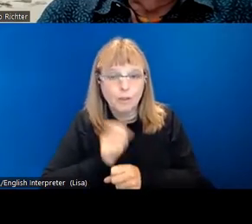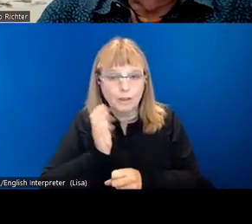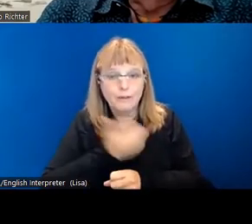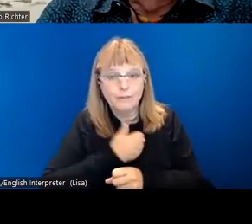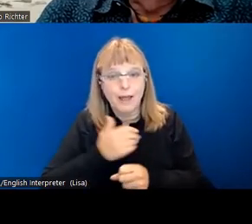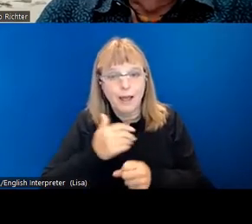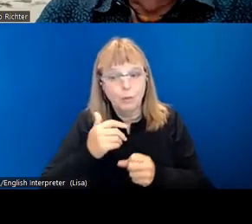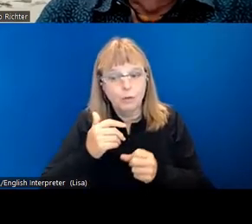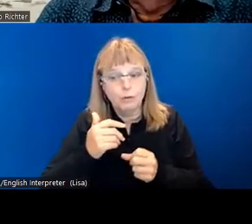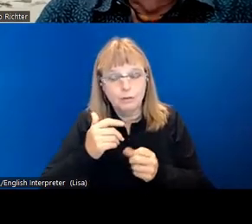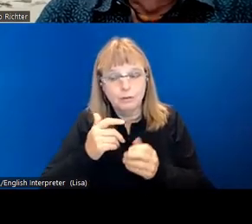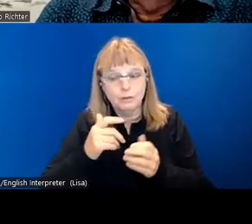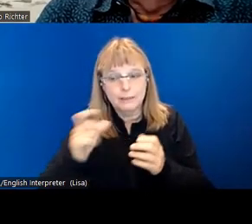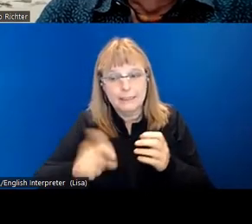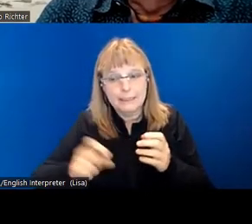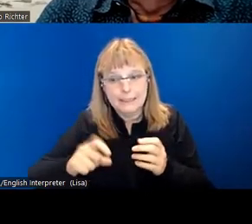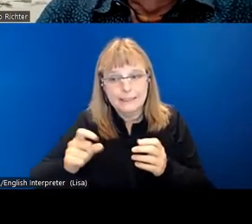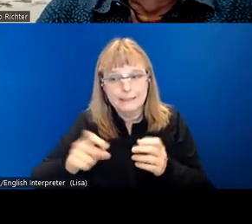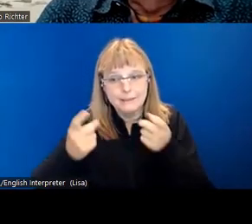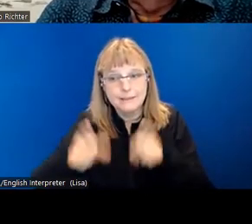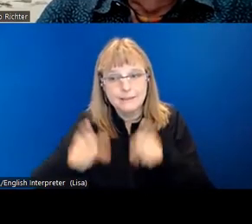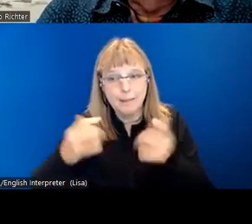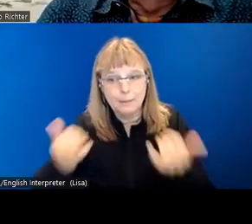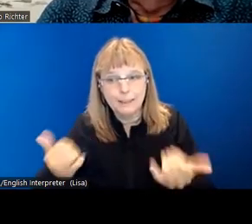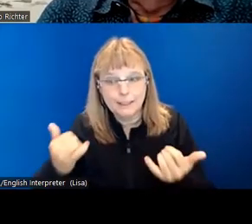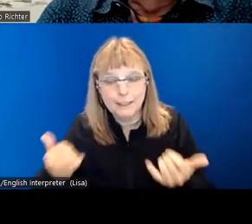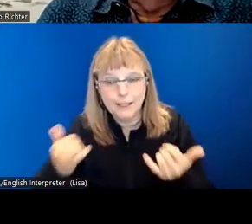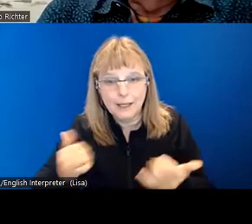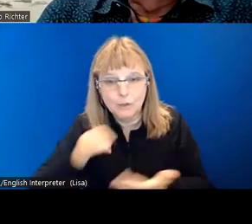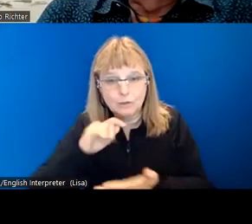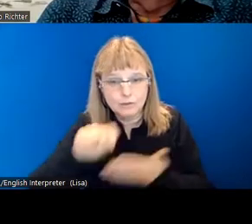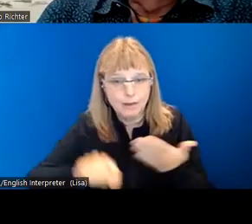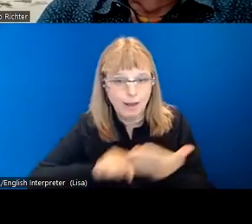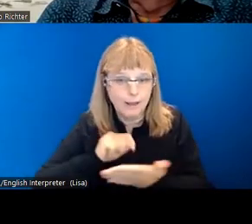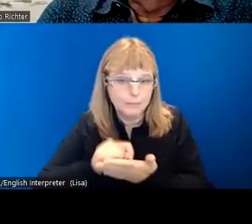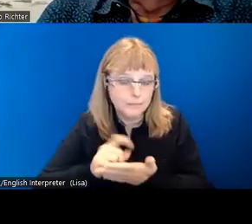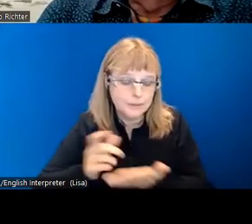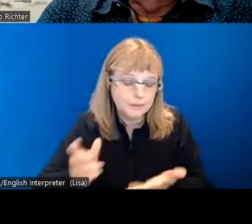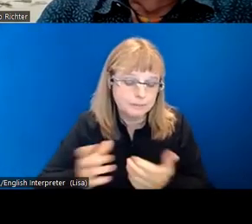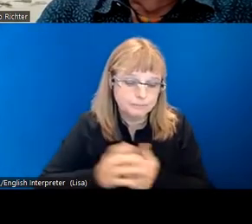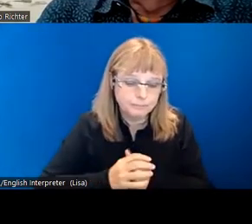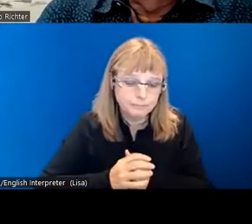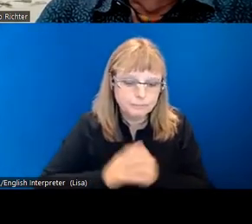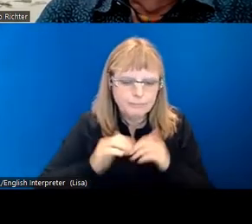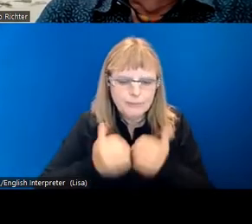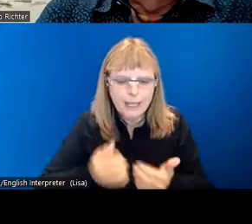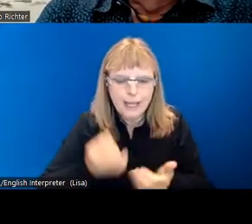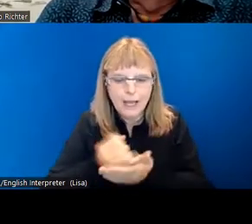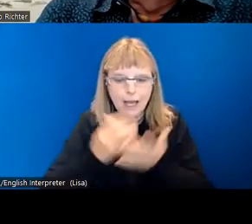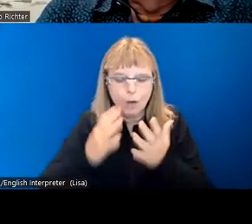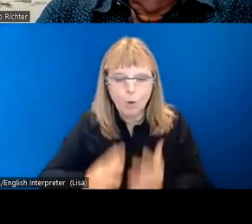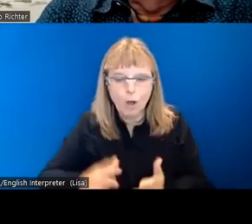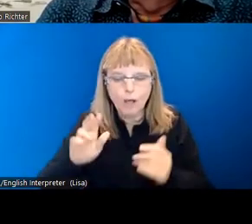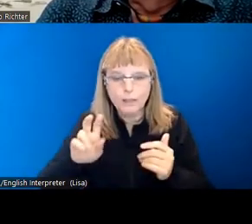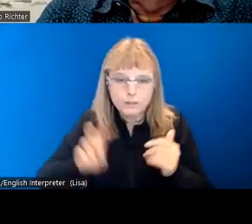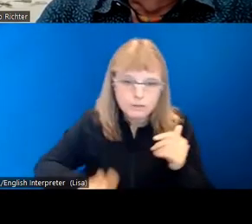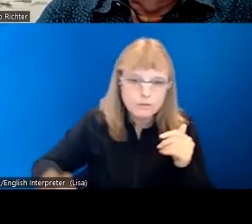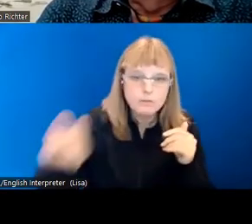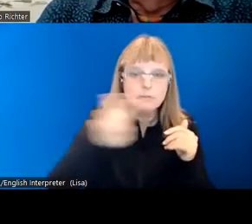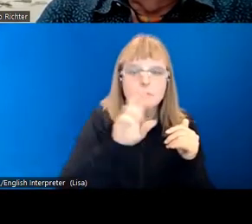I think, in terms of how artists move around and tour and perform. So that's a big passion of mine